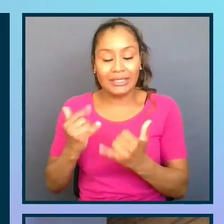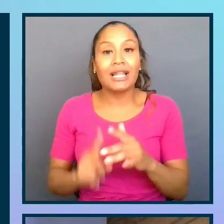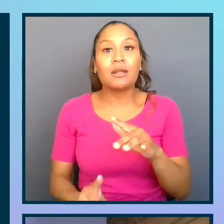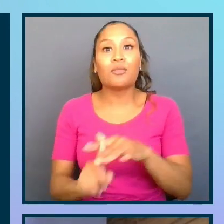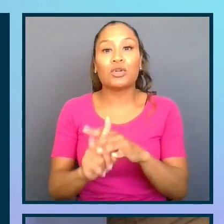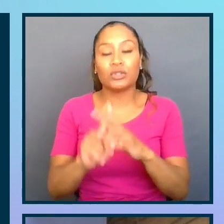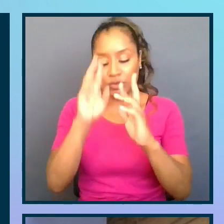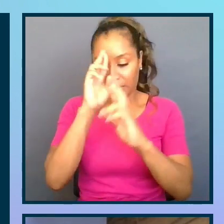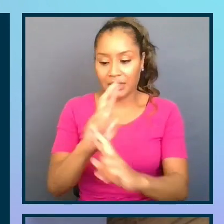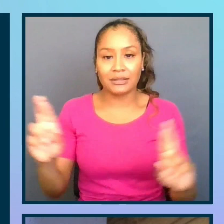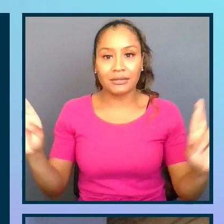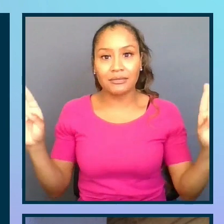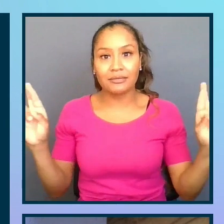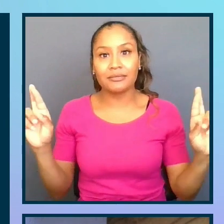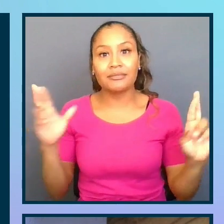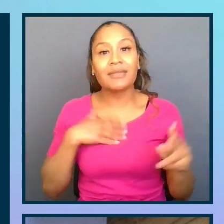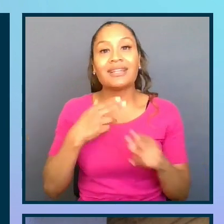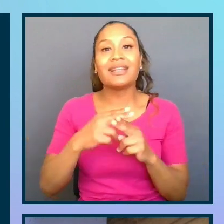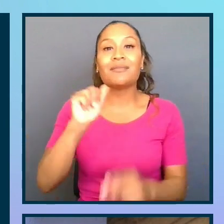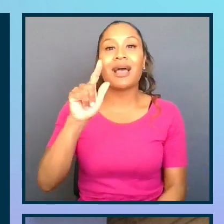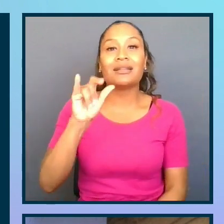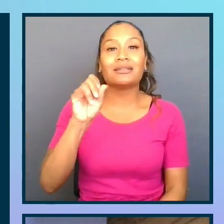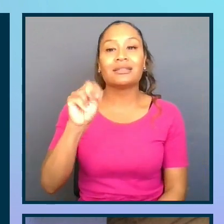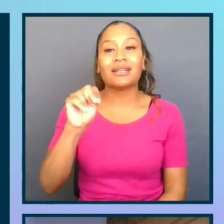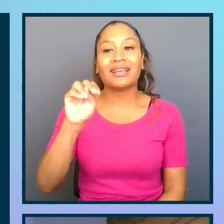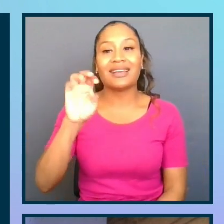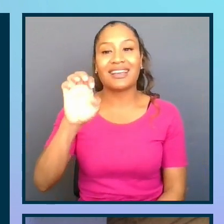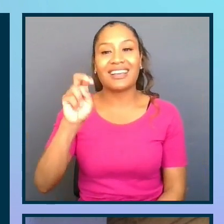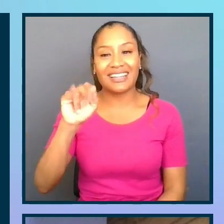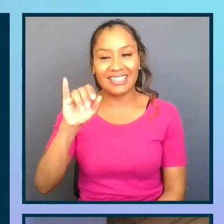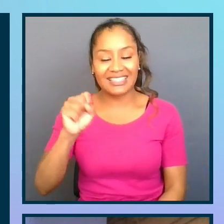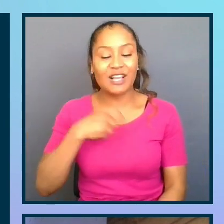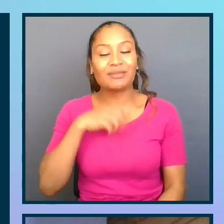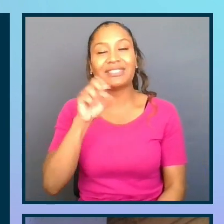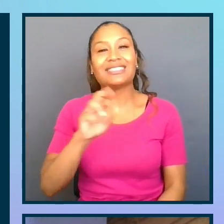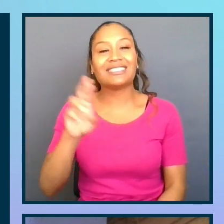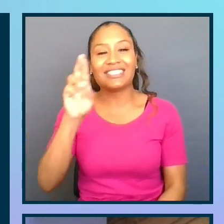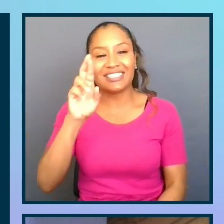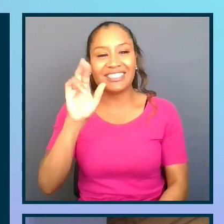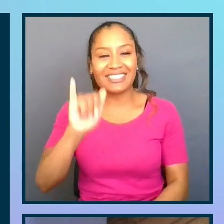My name's Alison Ennis, I'm Senior Digital Accessibility Specialist at the National Australia Bank, NAB,